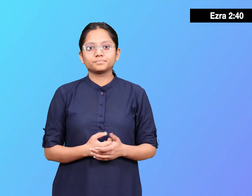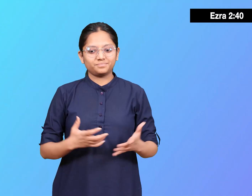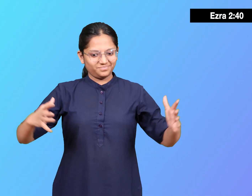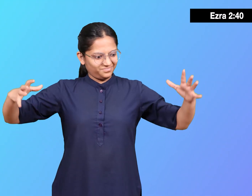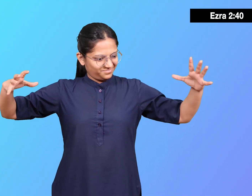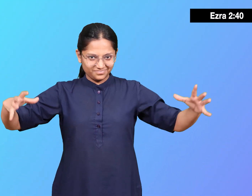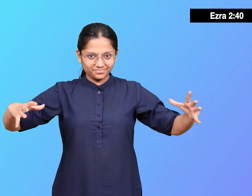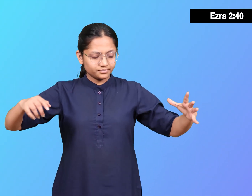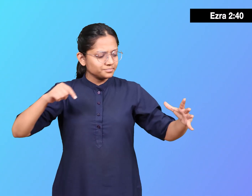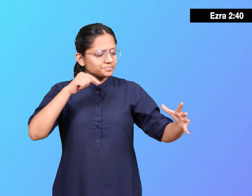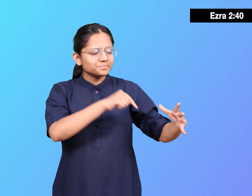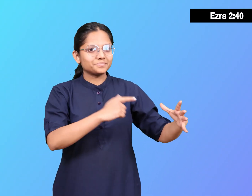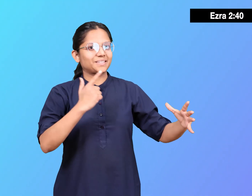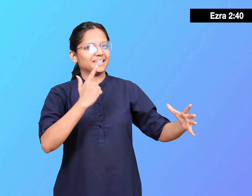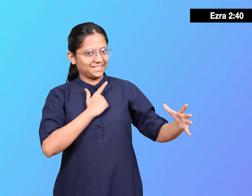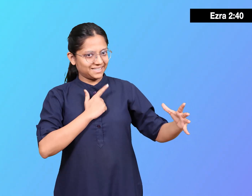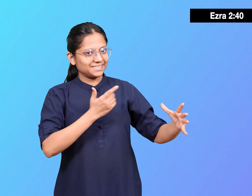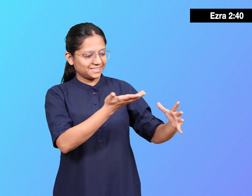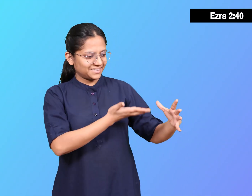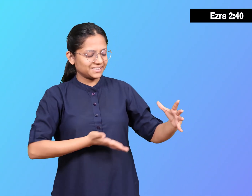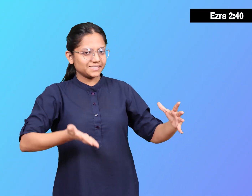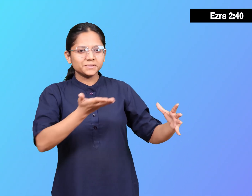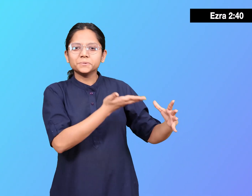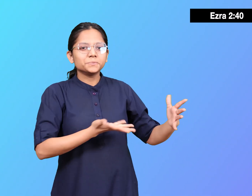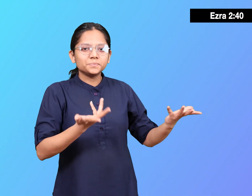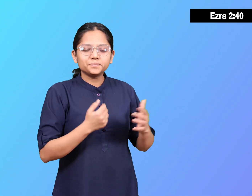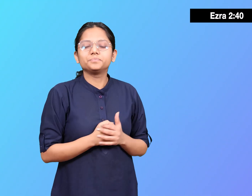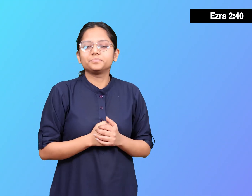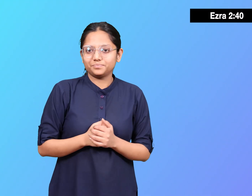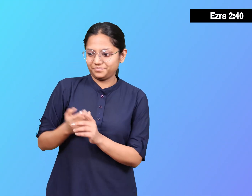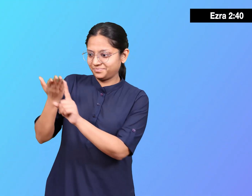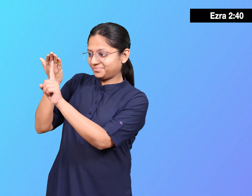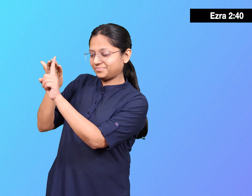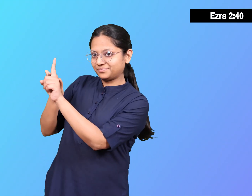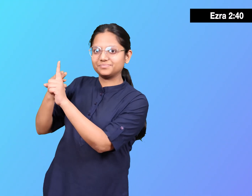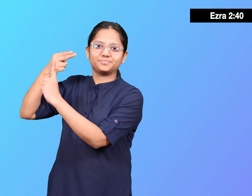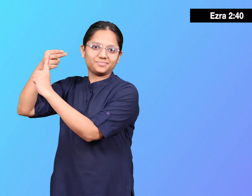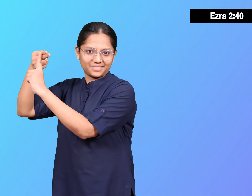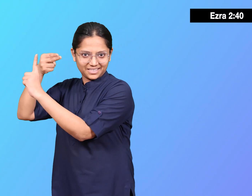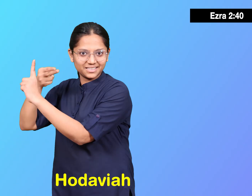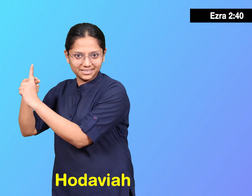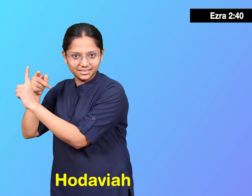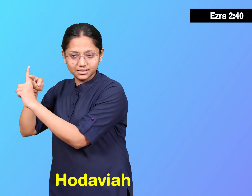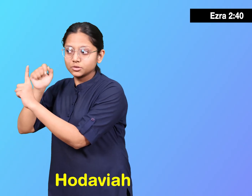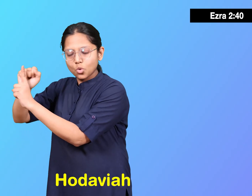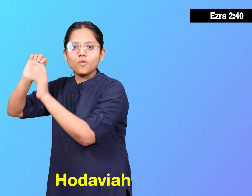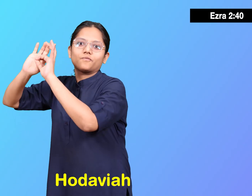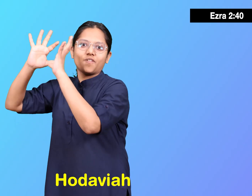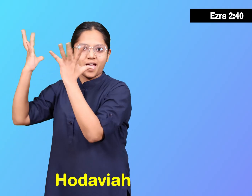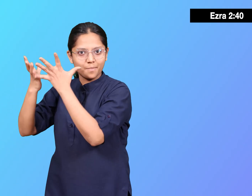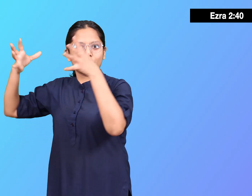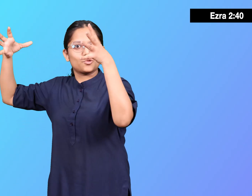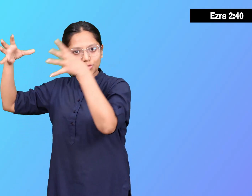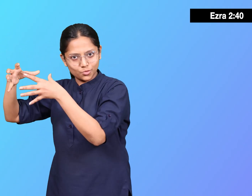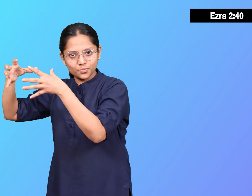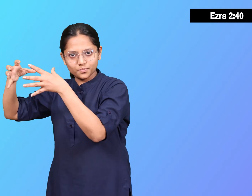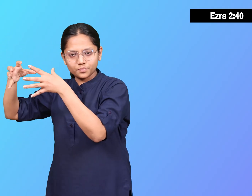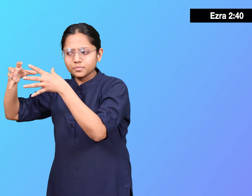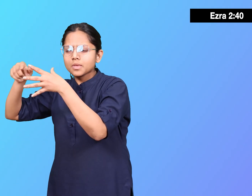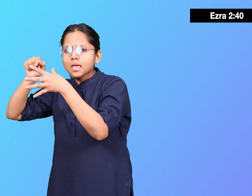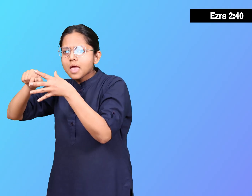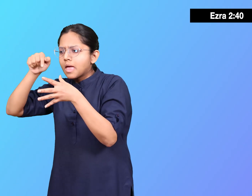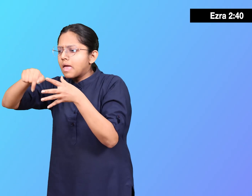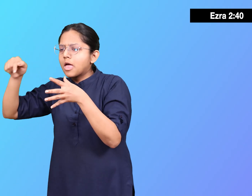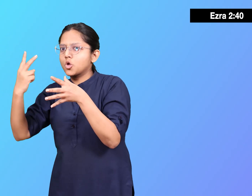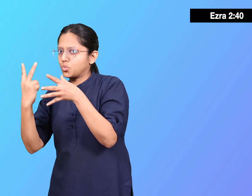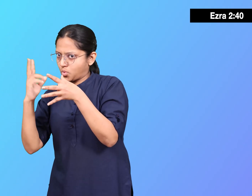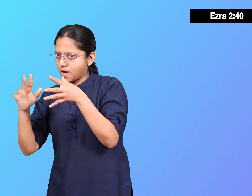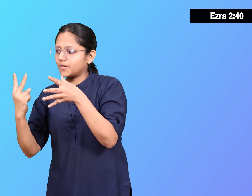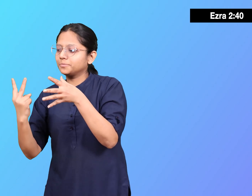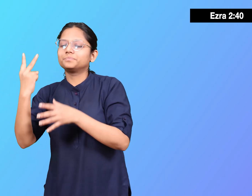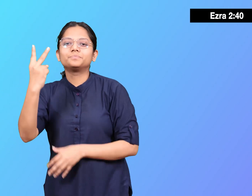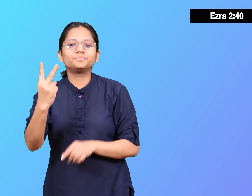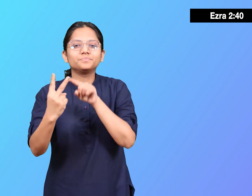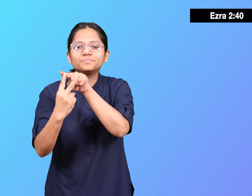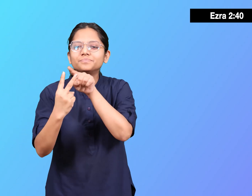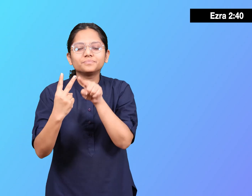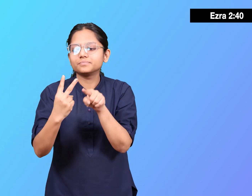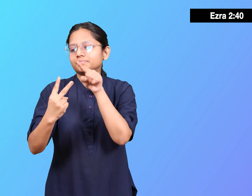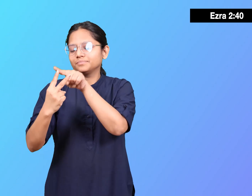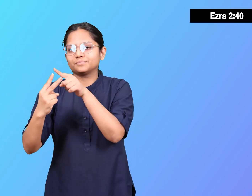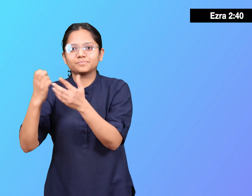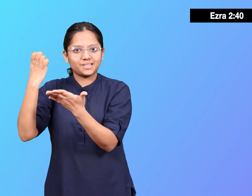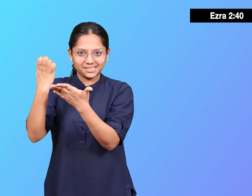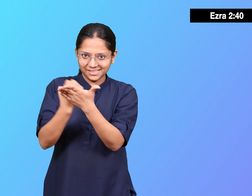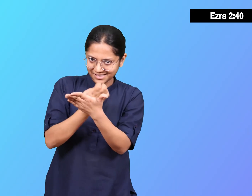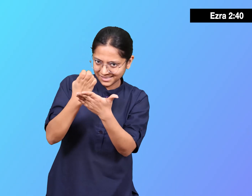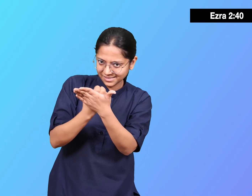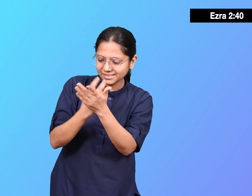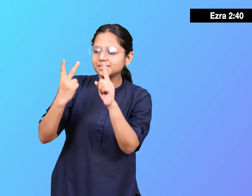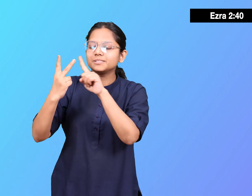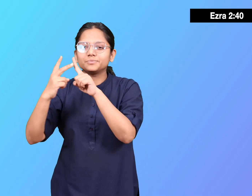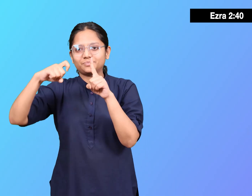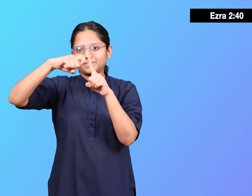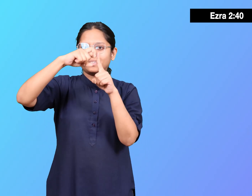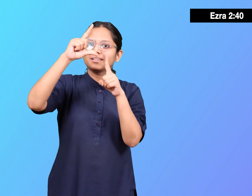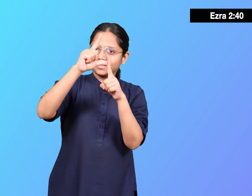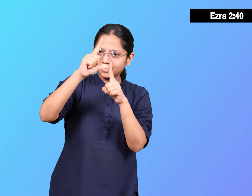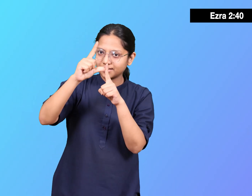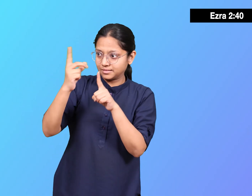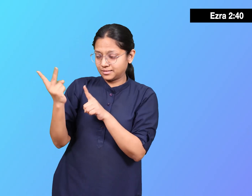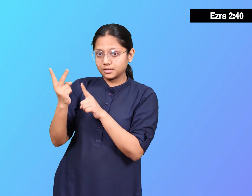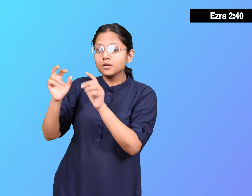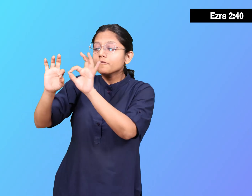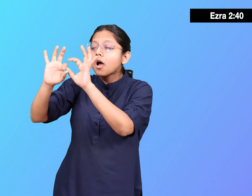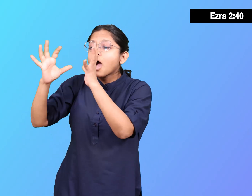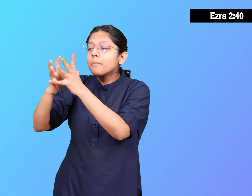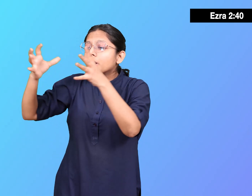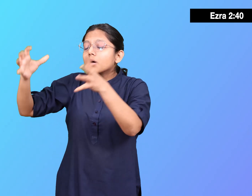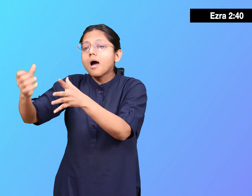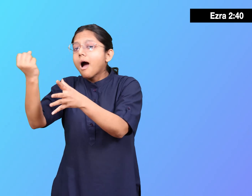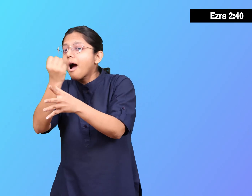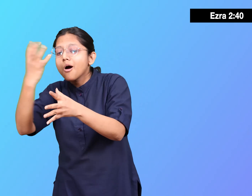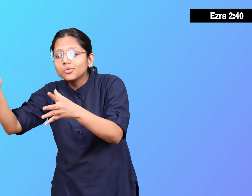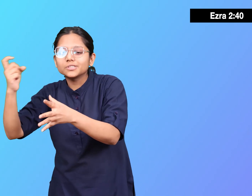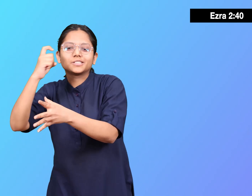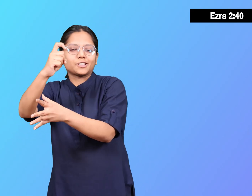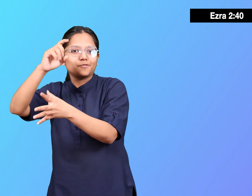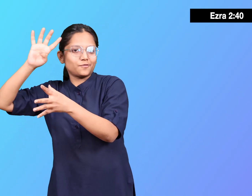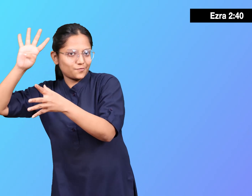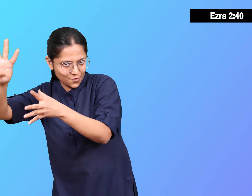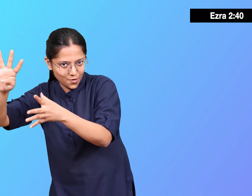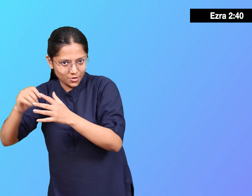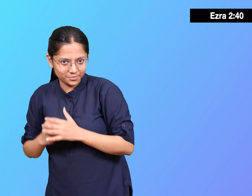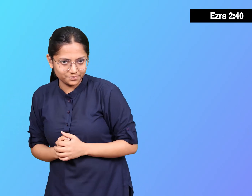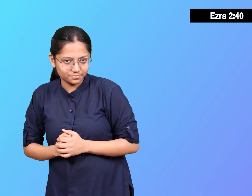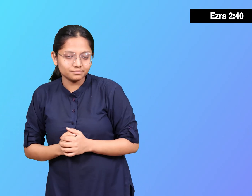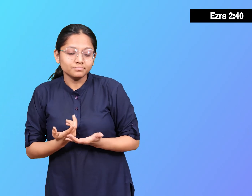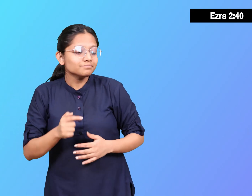These are the people from the tribe of Levi: the descendants of Jeshua and Kadmiel through the family of Hodaviah: 74